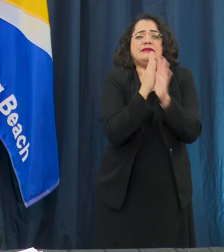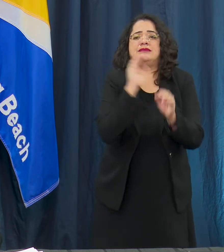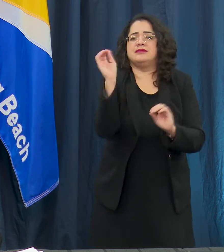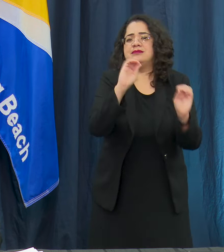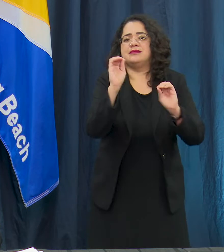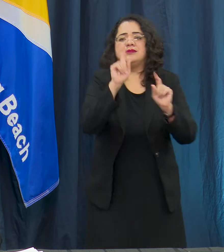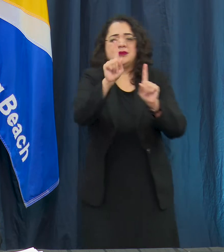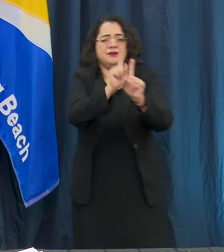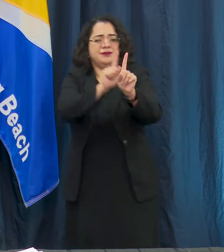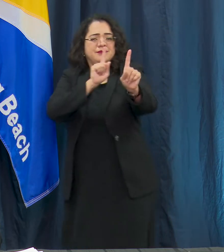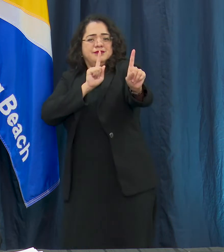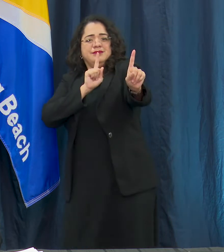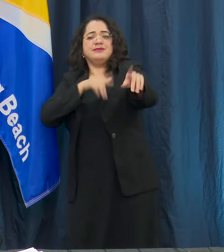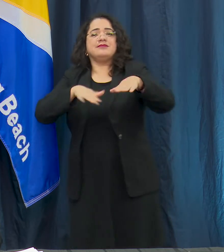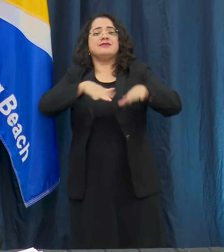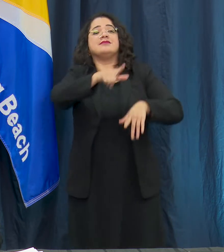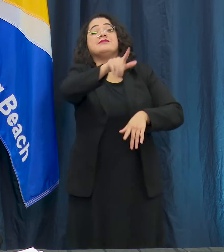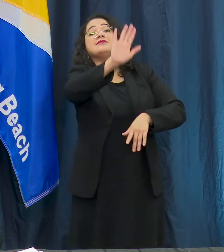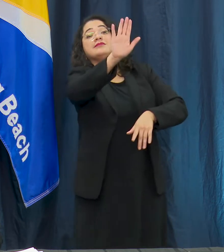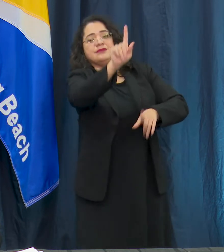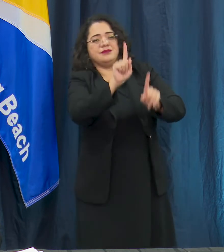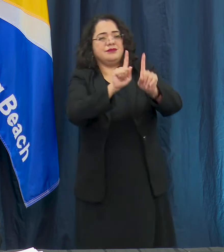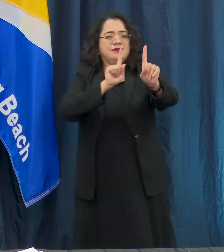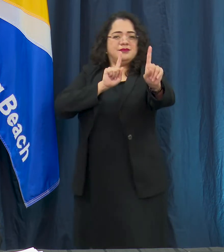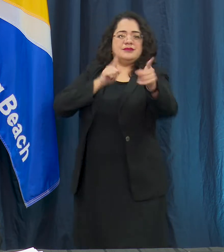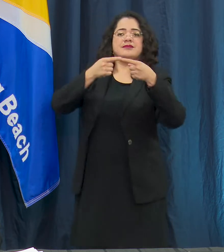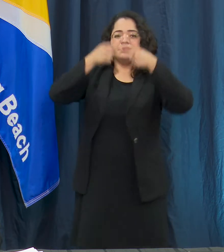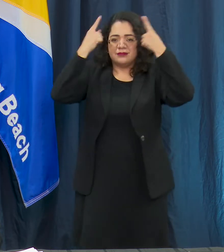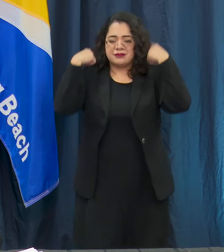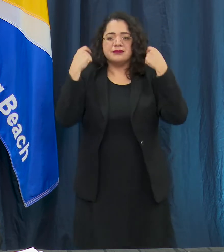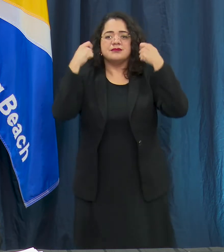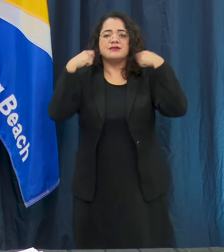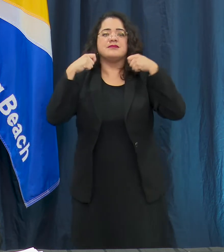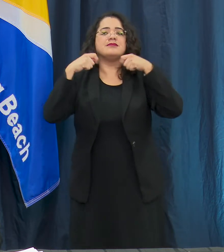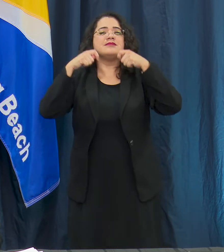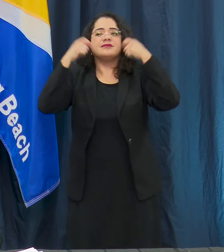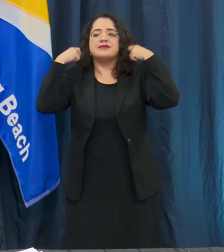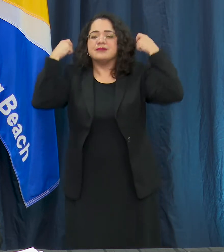anyone else so please face coverings and remain 6 feet apart. Parking lots for